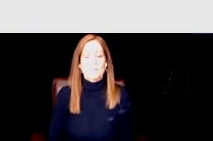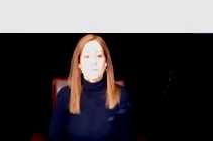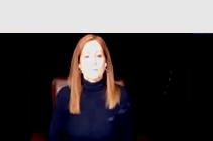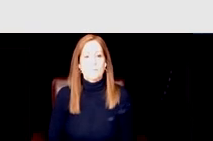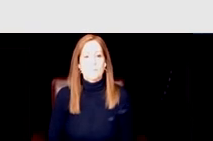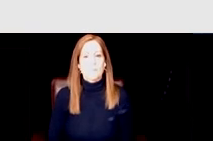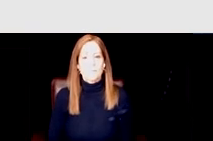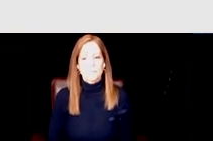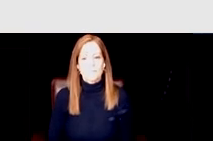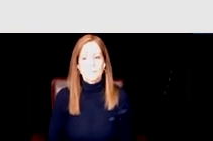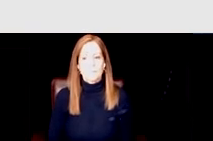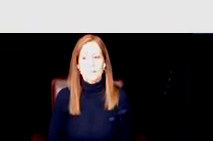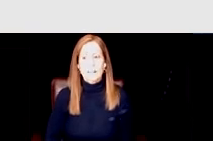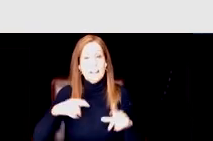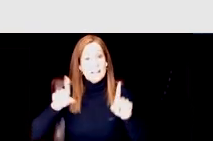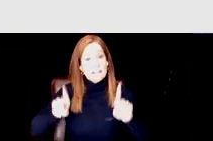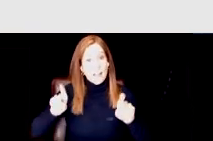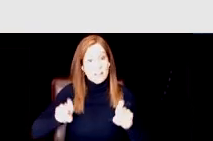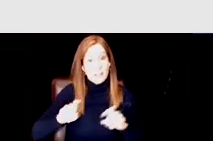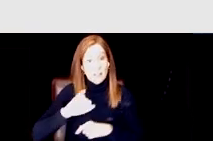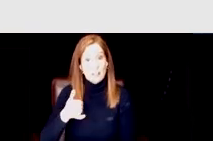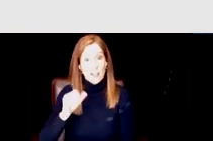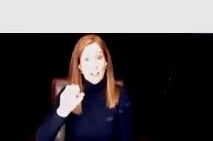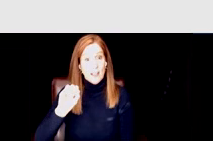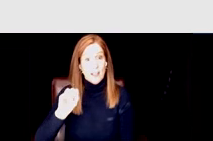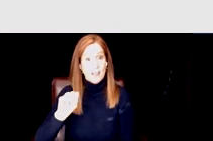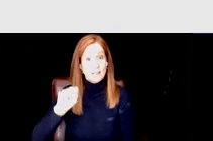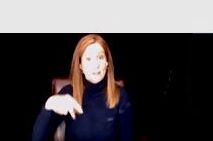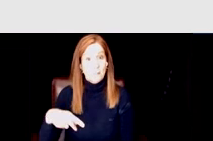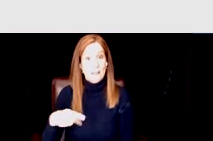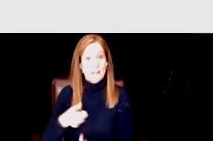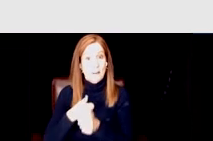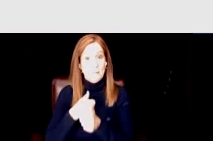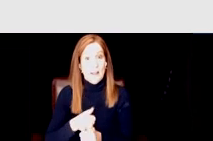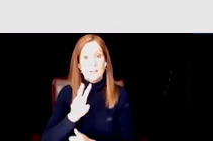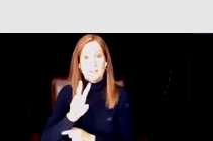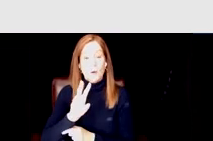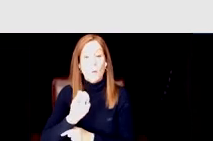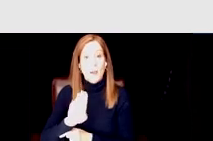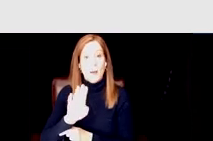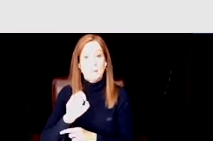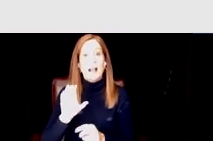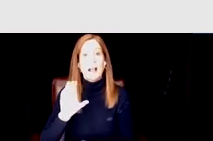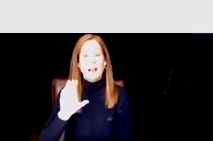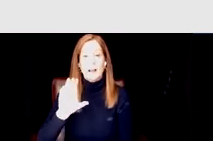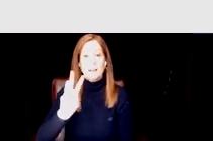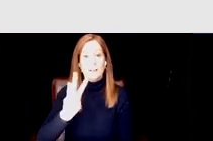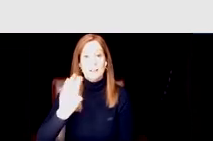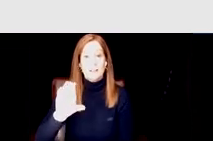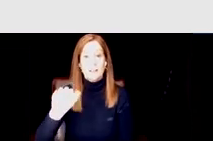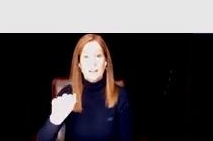To test a JSP's compliance with Web Content Accessibility Group 2.0 AA requirements,